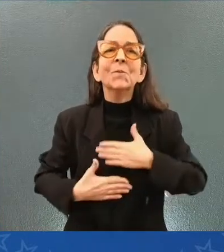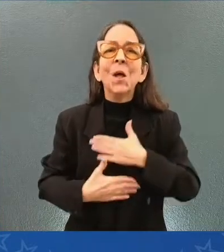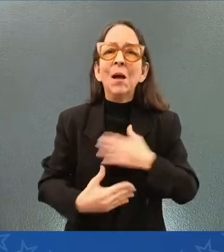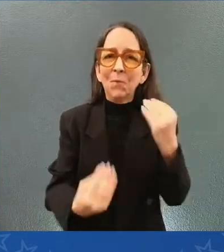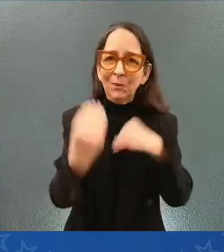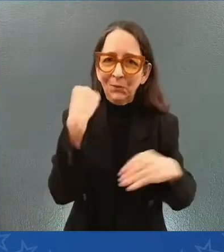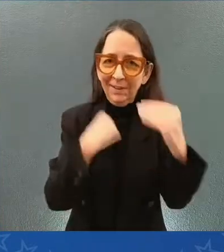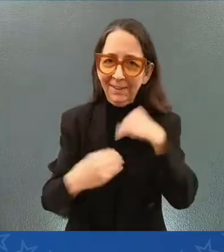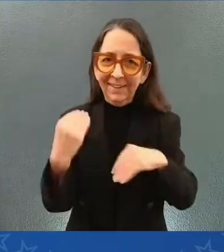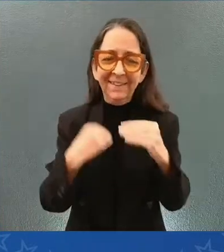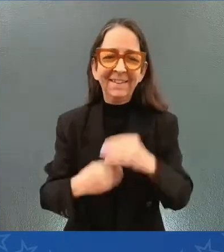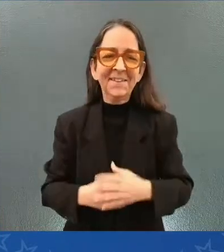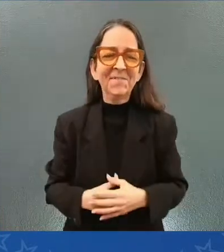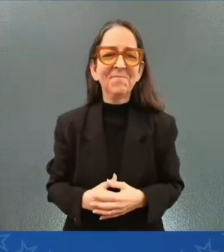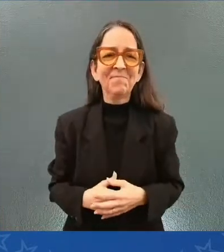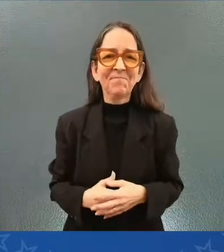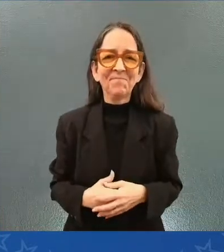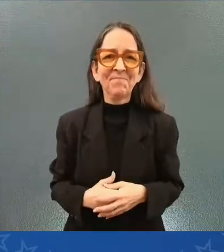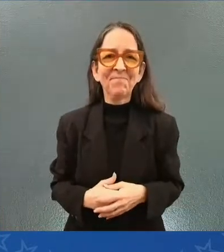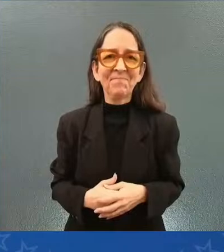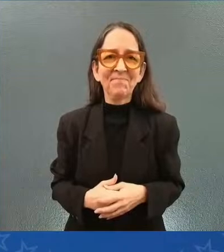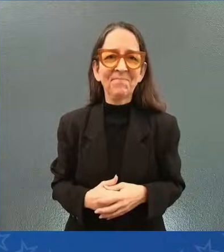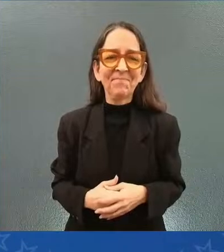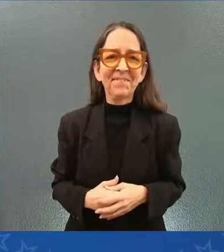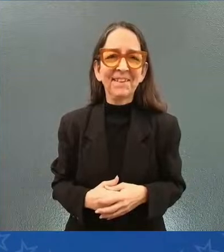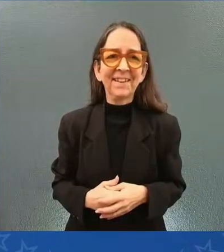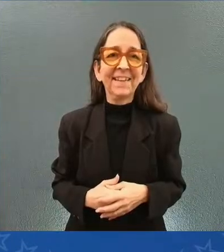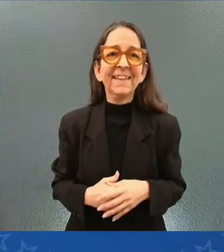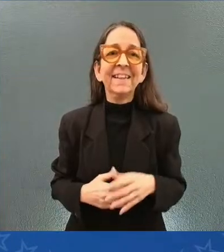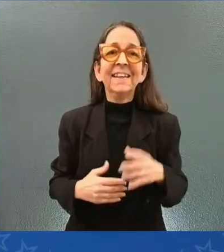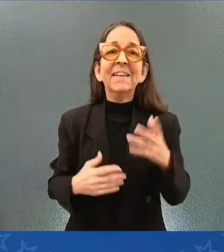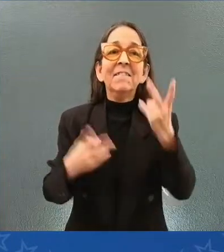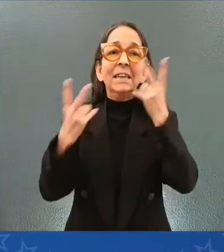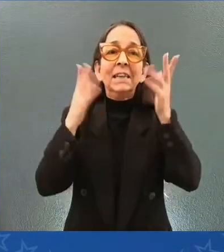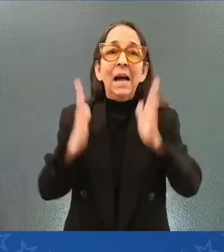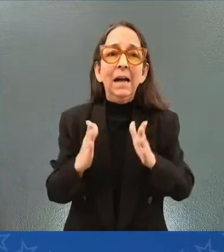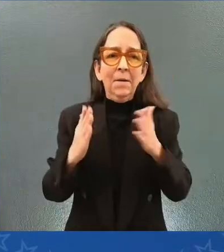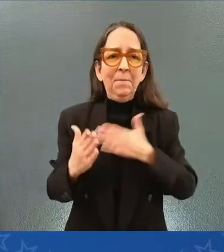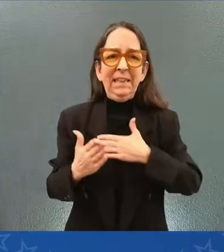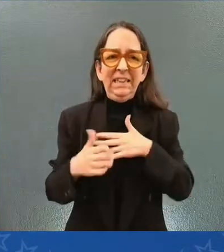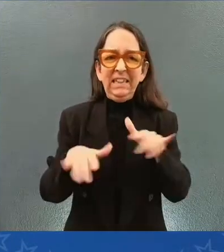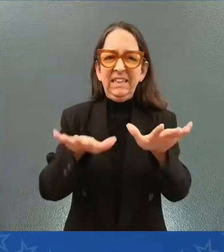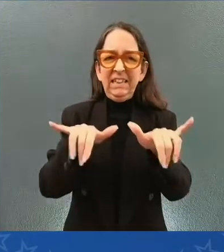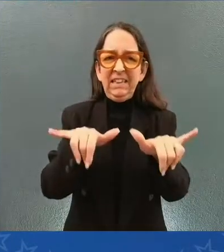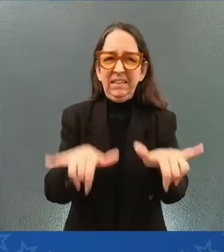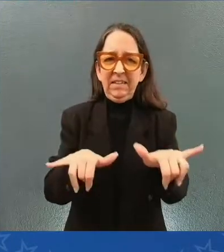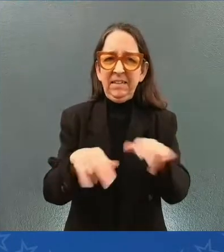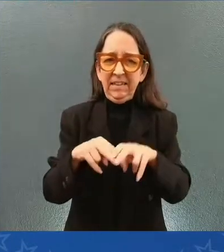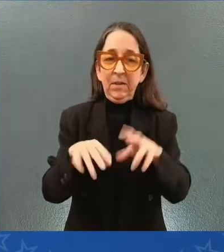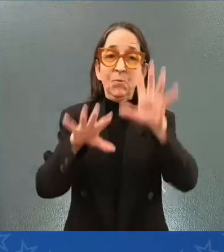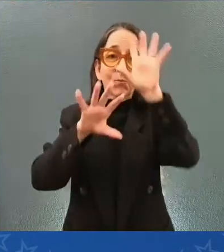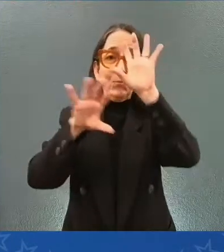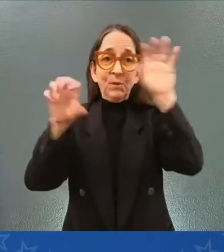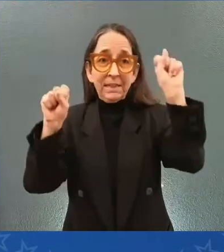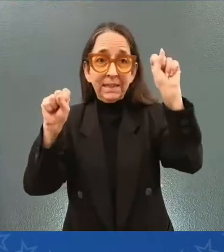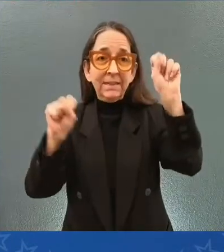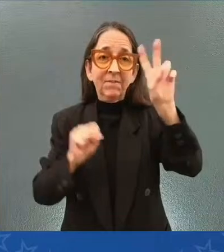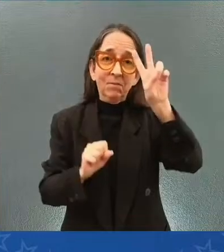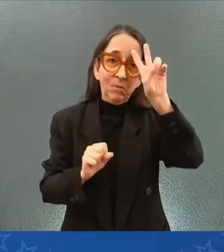Male Speaker: Please remain seated until the President Biden, the Vice President, and Mr. Emhoff and the Medal of Freedom recipients